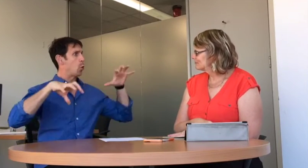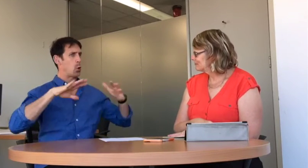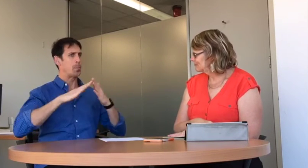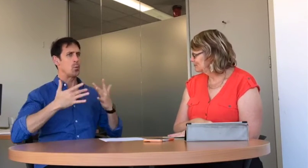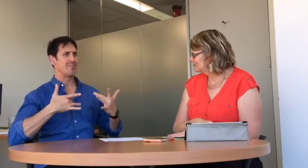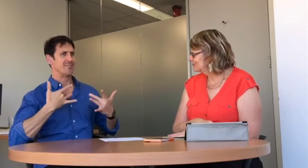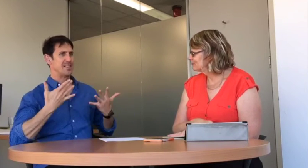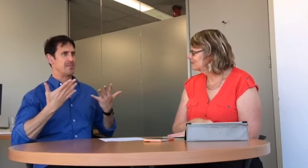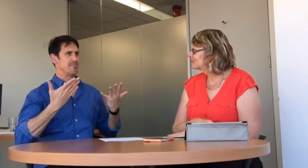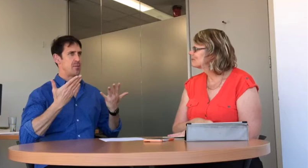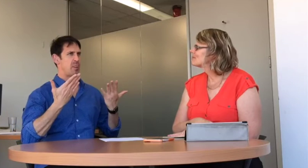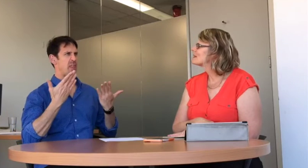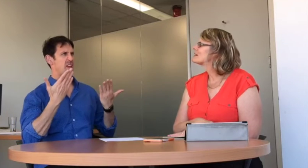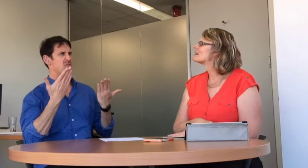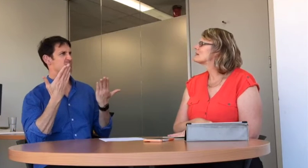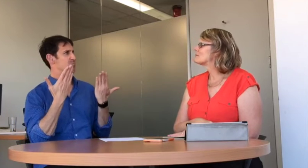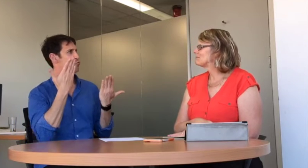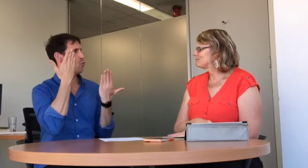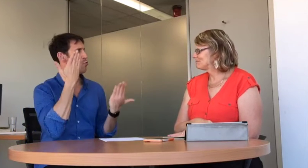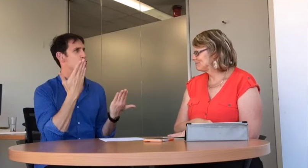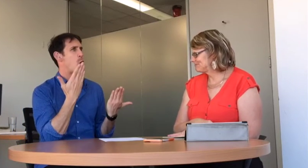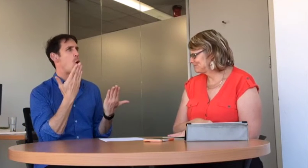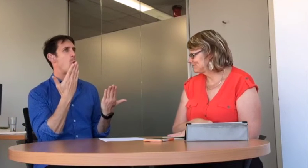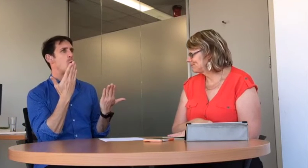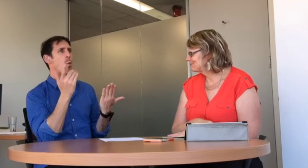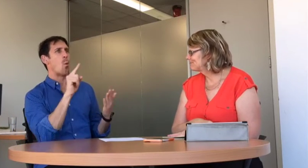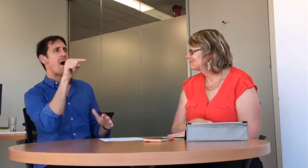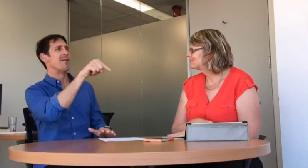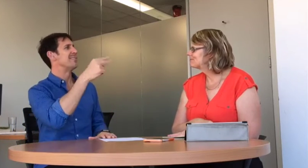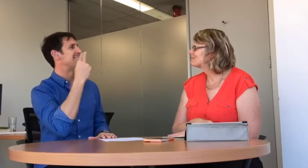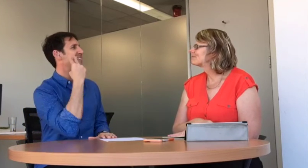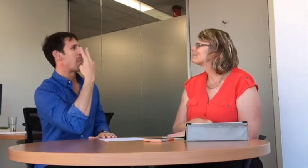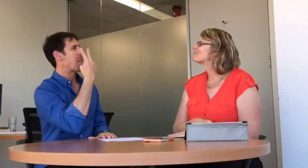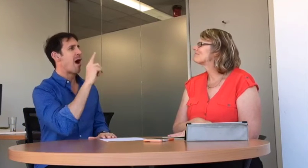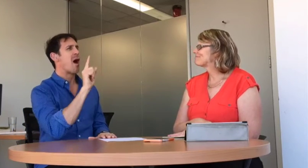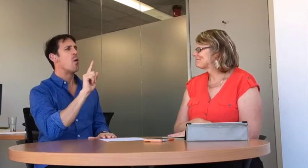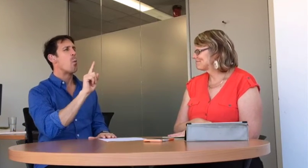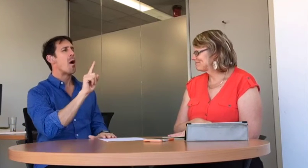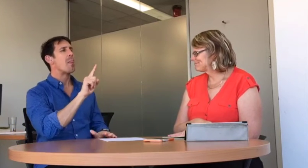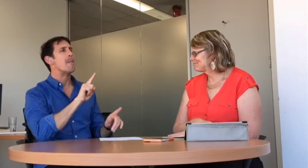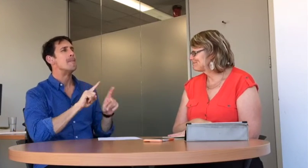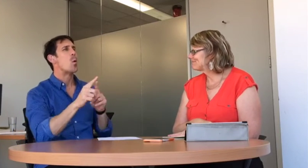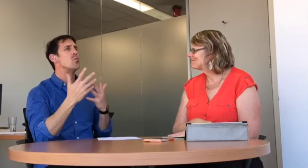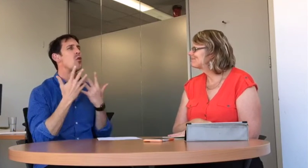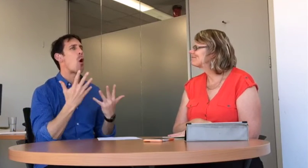I think both groups don't really understand the deaf-blind community.